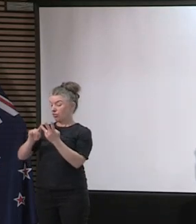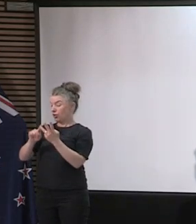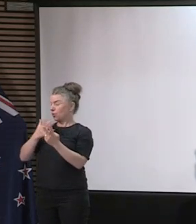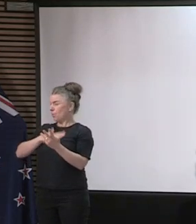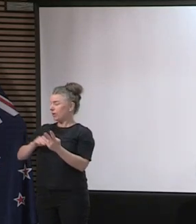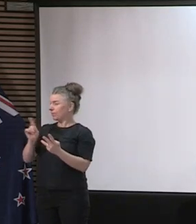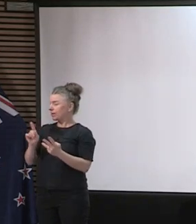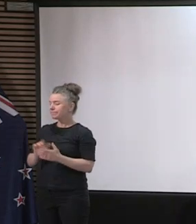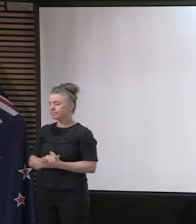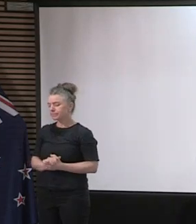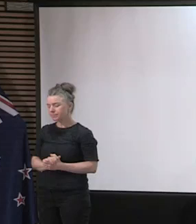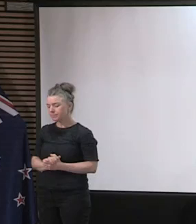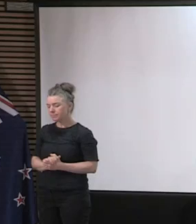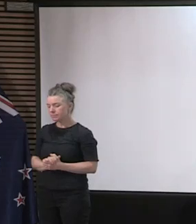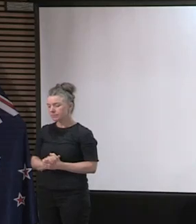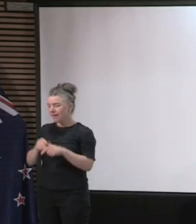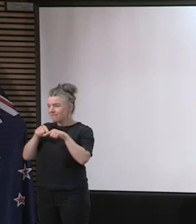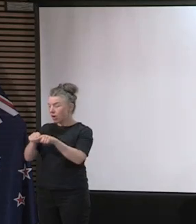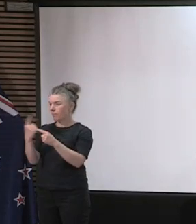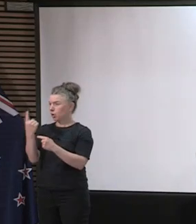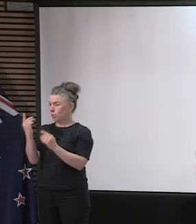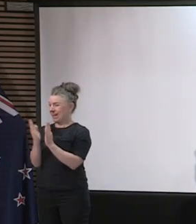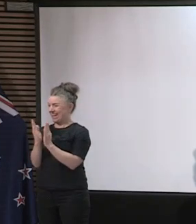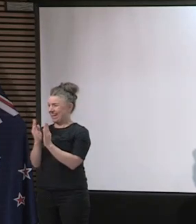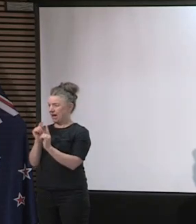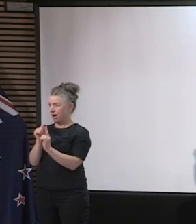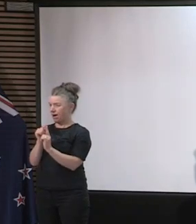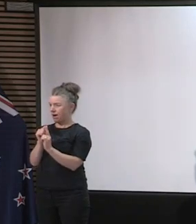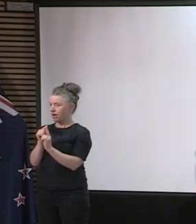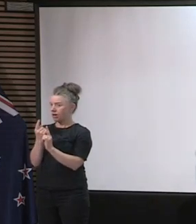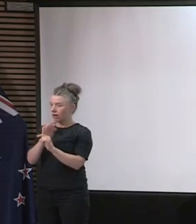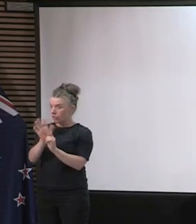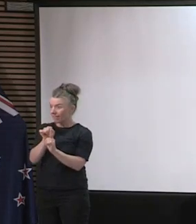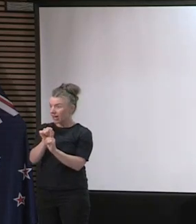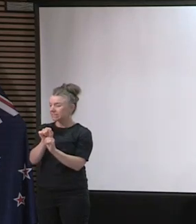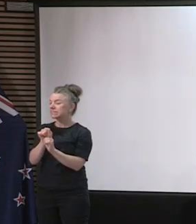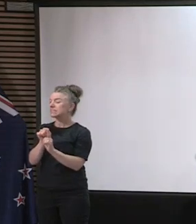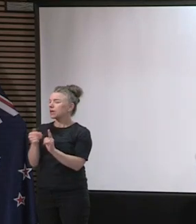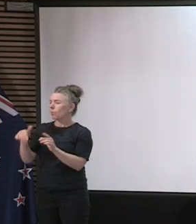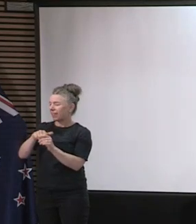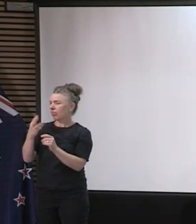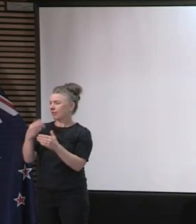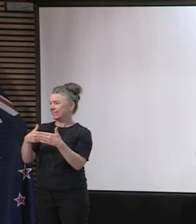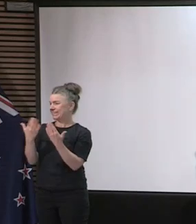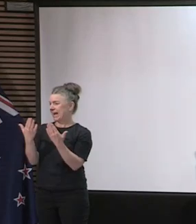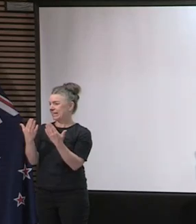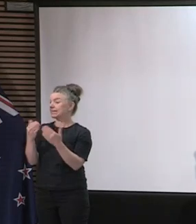is getting very good. And the third bit - this is critical - is identifying and contact any